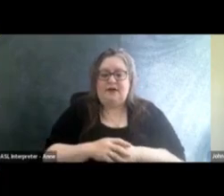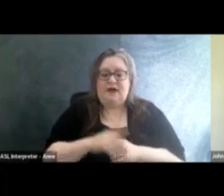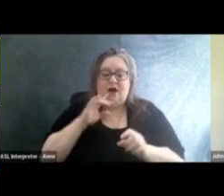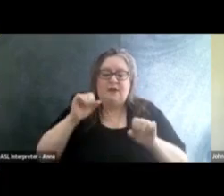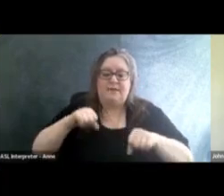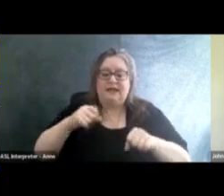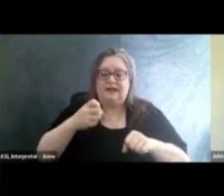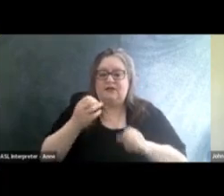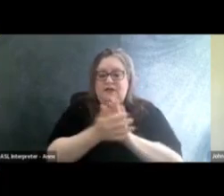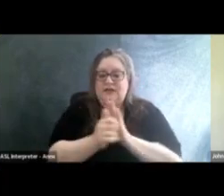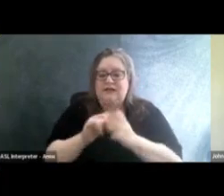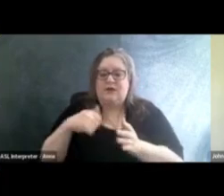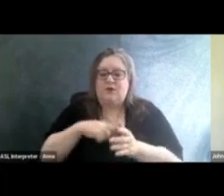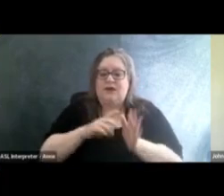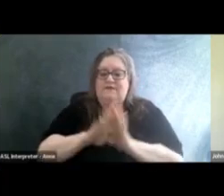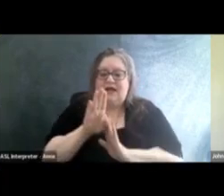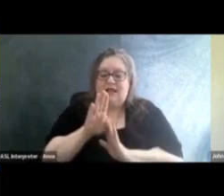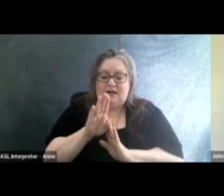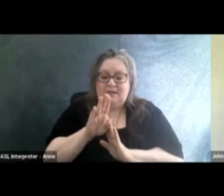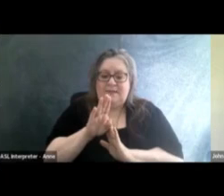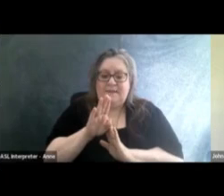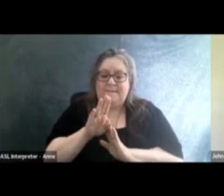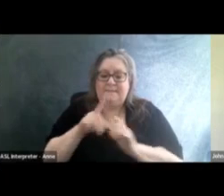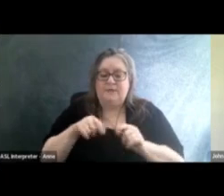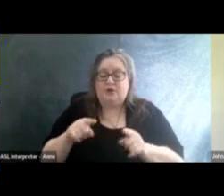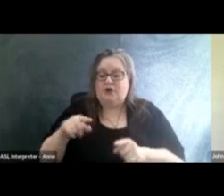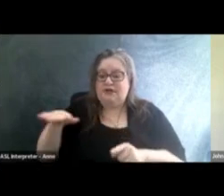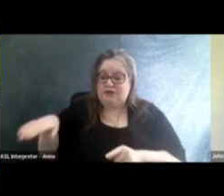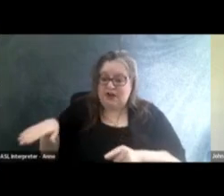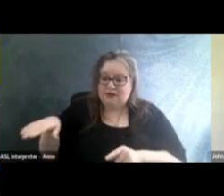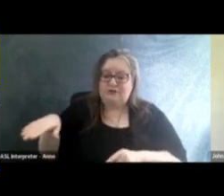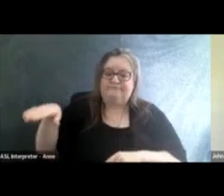or skills that we develop during childhood and are expected to